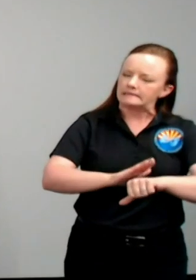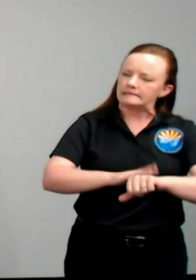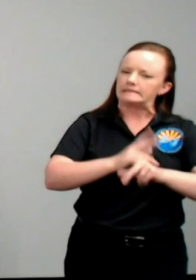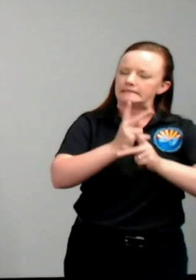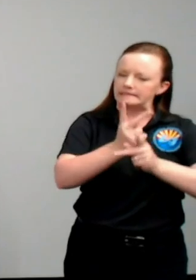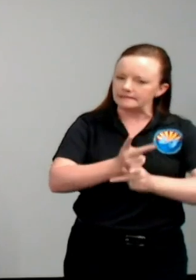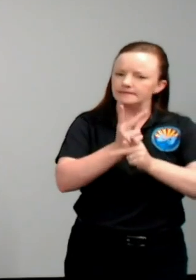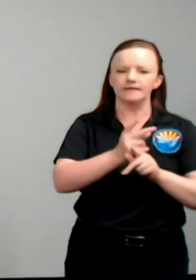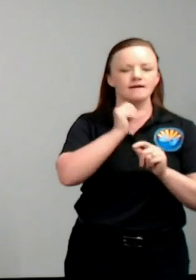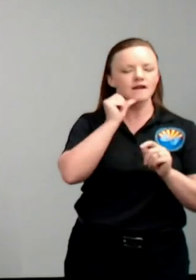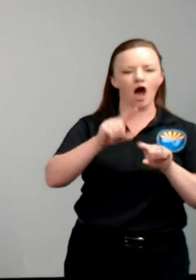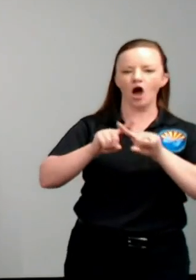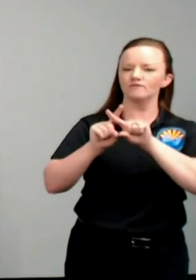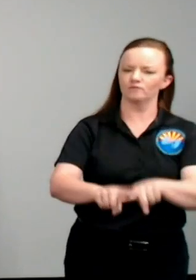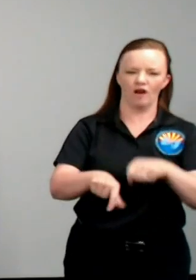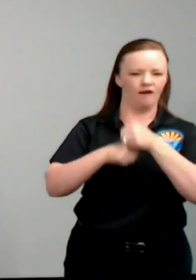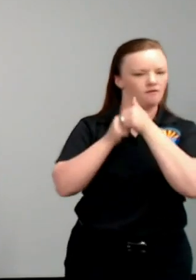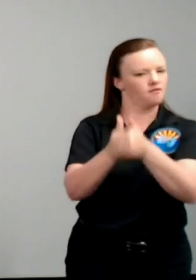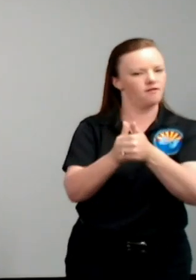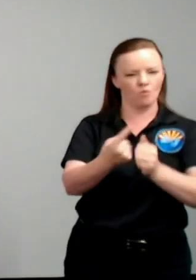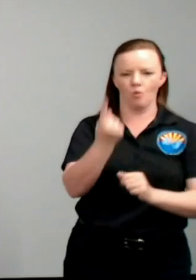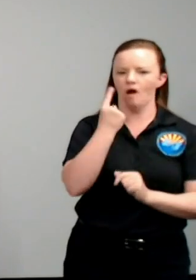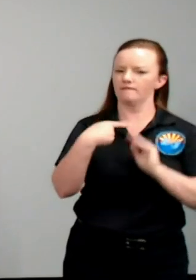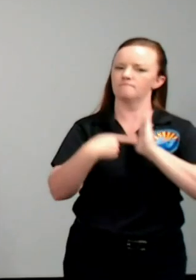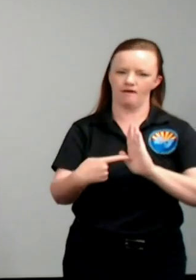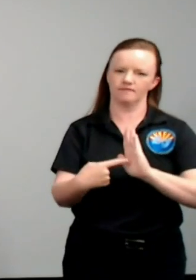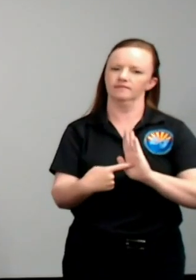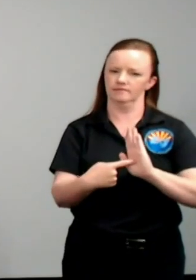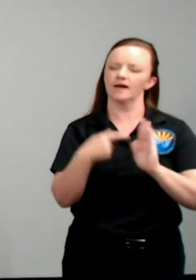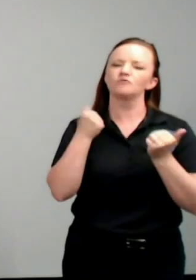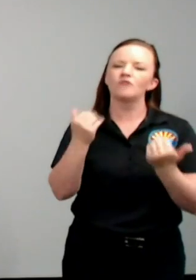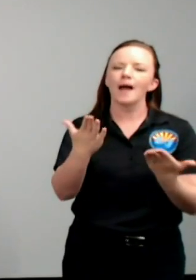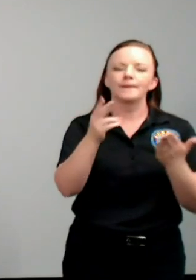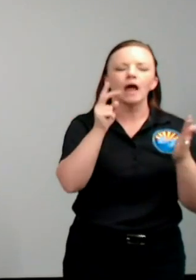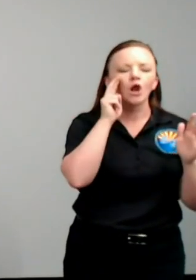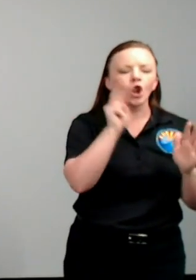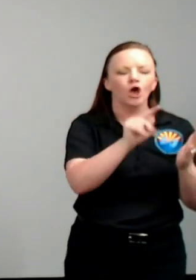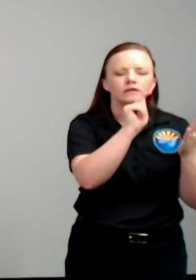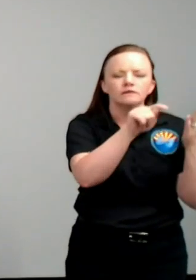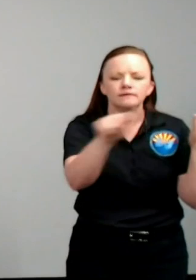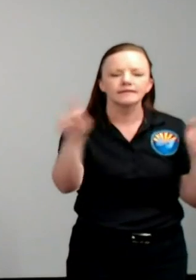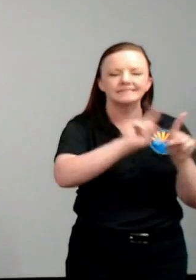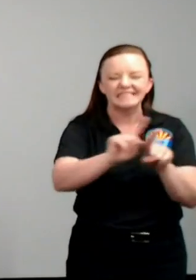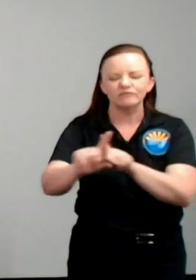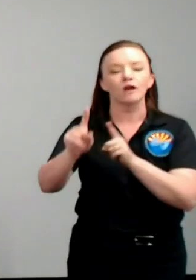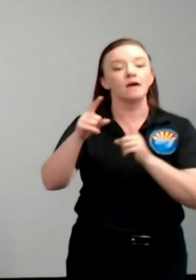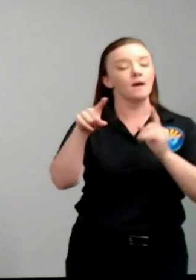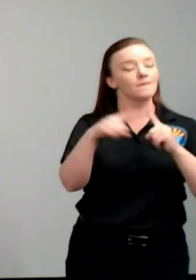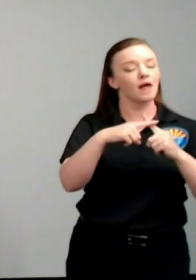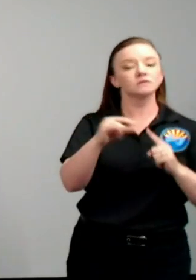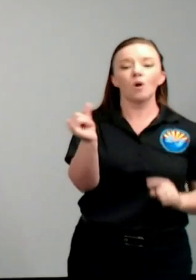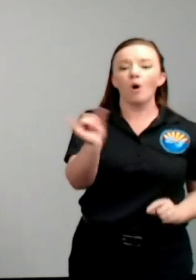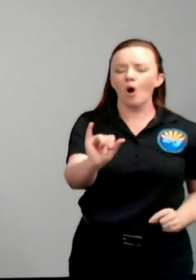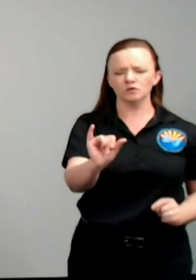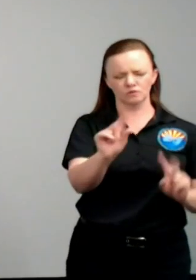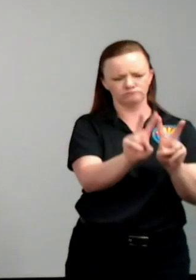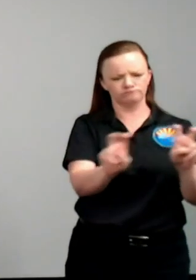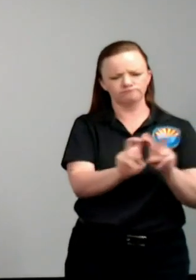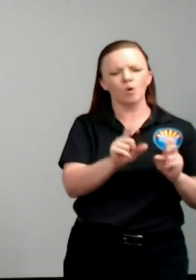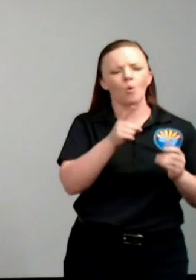MEDICAL DIRECTOR FOR DISEASE CONTROL EXPLAINED MEDICAL DIRECTOR FOR DISEASE CONTROL EXPLAINED TODAY MEDICAL DIRECTOR FOR DISEASE CONTROL EXPLAINED TODAY WHY CONTROL EXPLAINED TODAY WHY CONTROL EXPLAINED TODAY WHY PREDICTING CONTROL EXPLAINED TODAY WHY PREDICTING THE CONTROL EXPLAINED TODAY WHY PREDICTING THE CURVE CONTROL EXPLAINED TODAY WHY PREDICTING THE CURVE ISN'T CONTROL EXPLAINED TODAY WHY PREDICTING THE CURVE ISN'T A